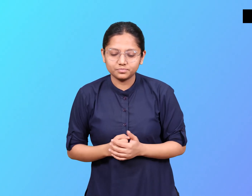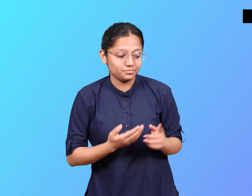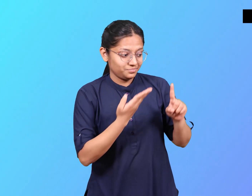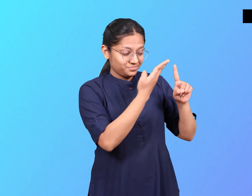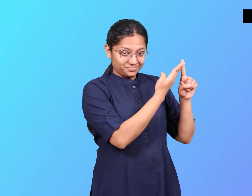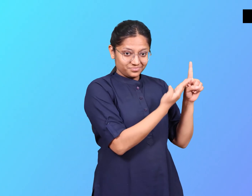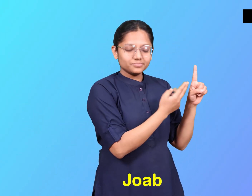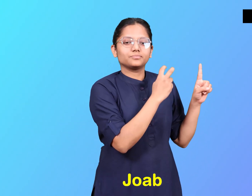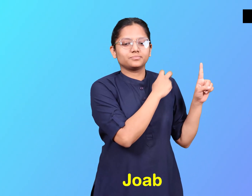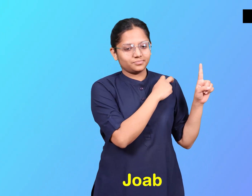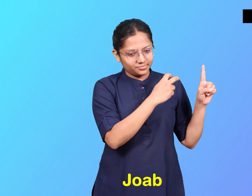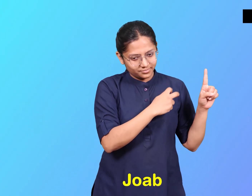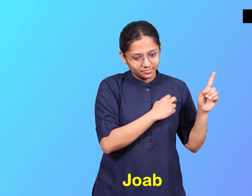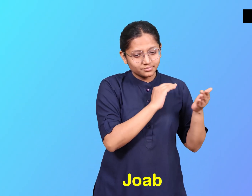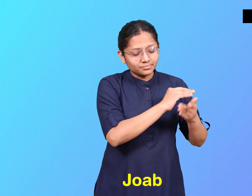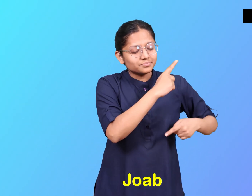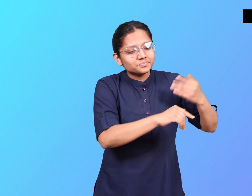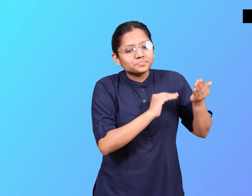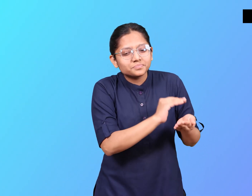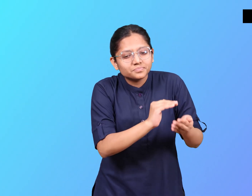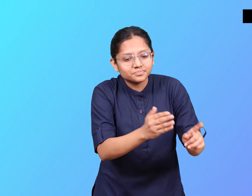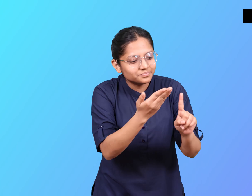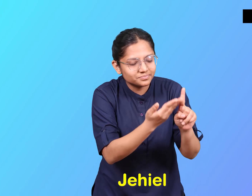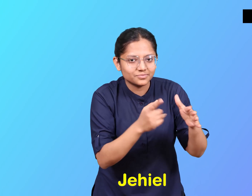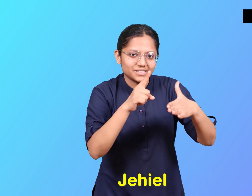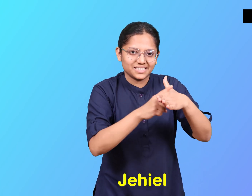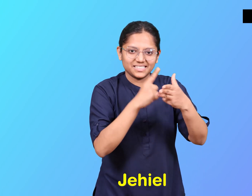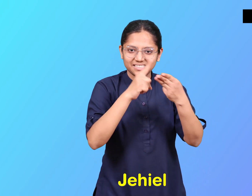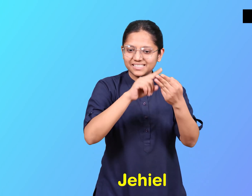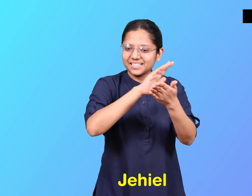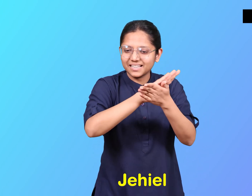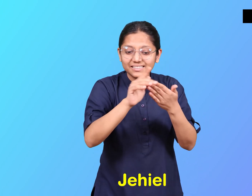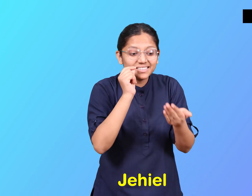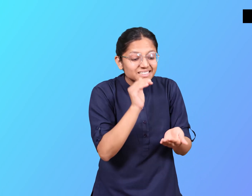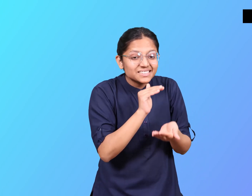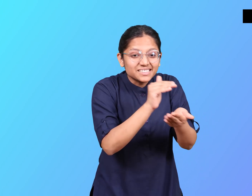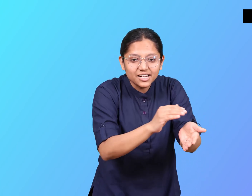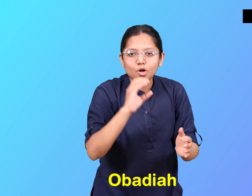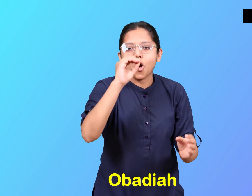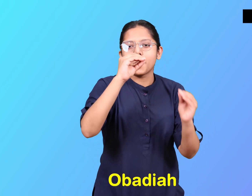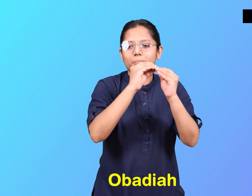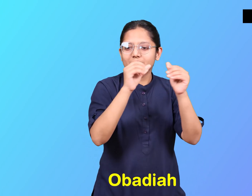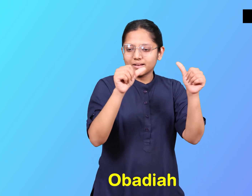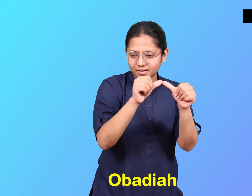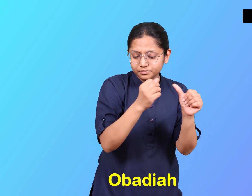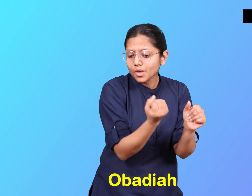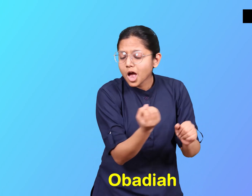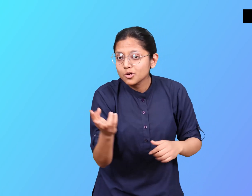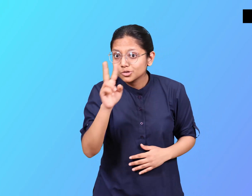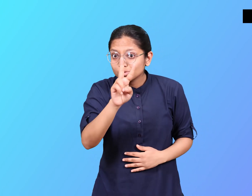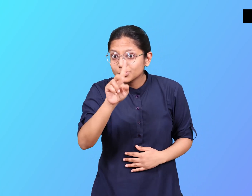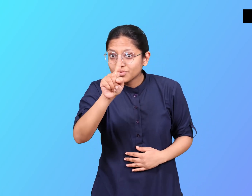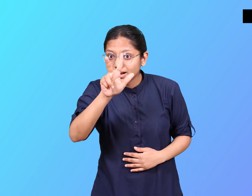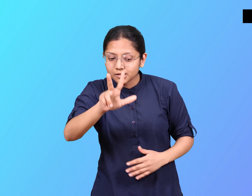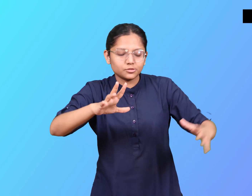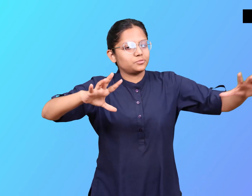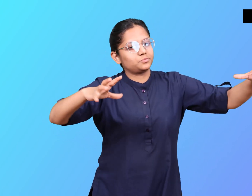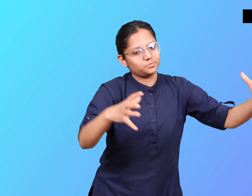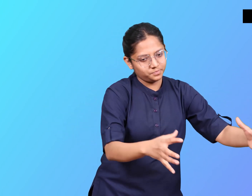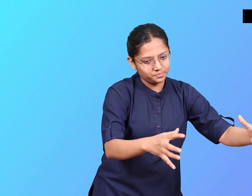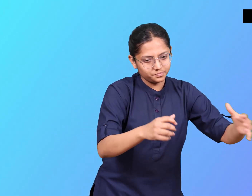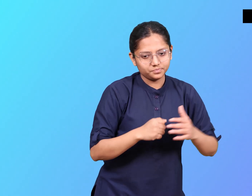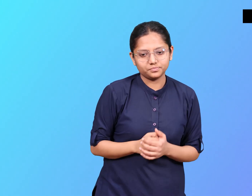from the descendants of Joab: Obadiah son of Jehiel and 218 other men;